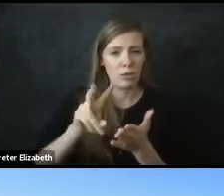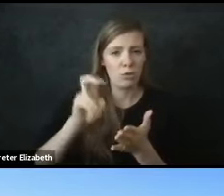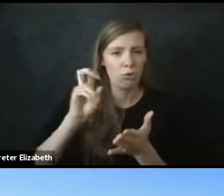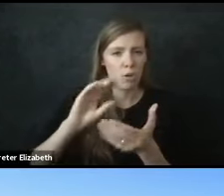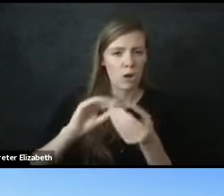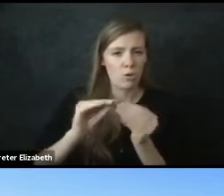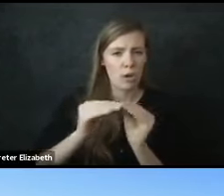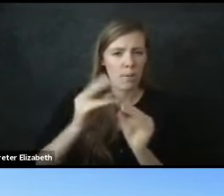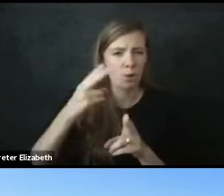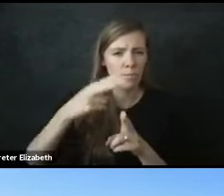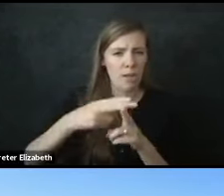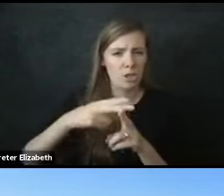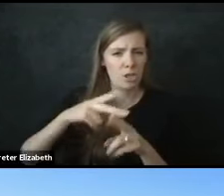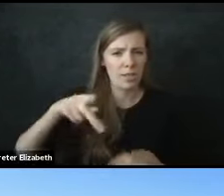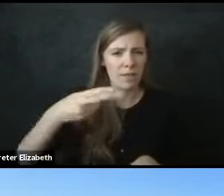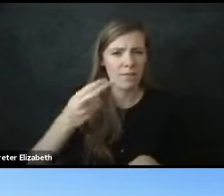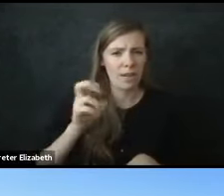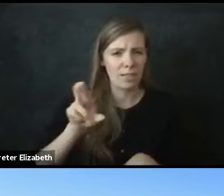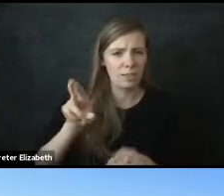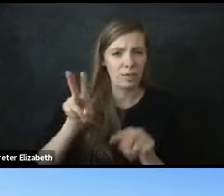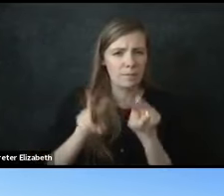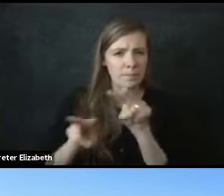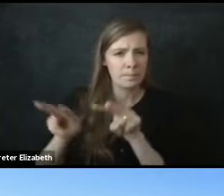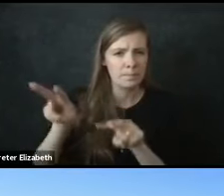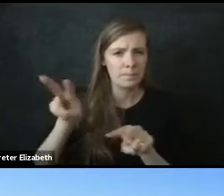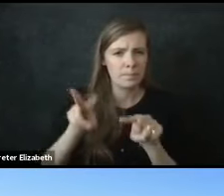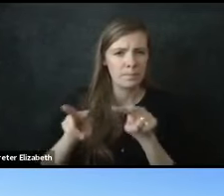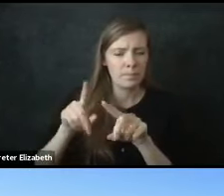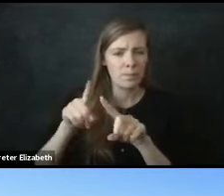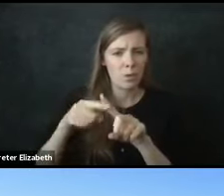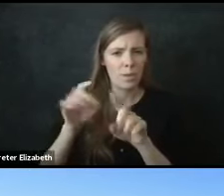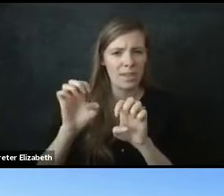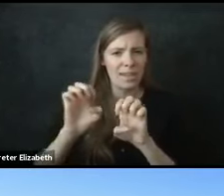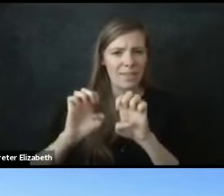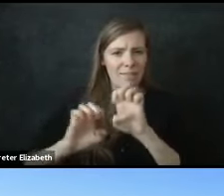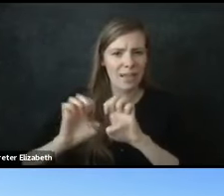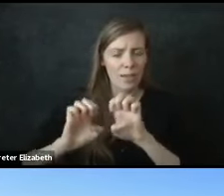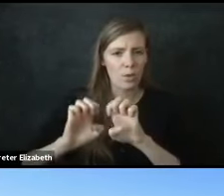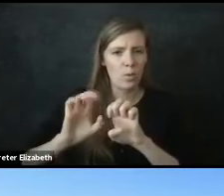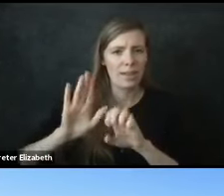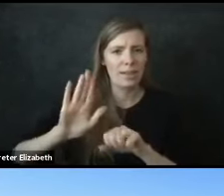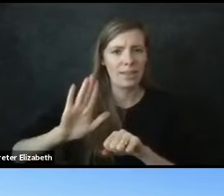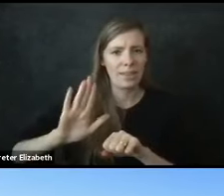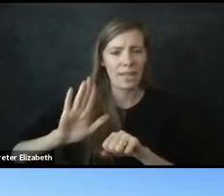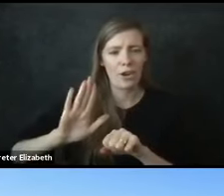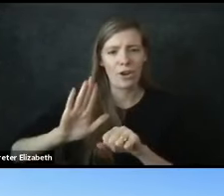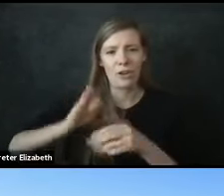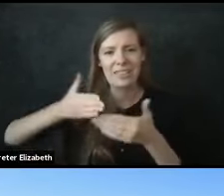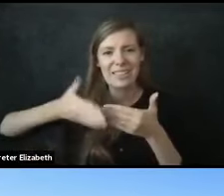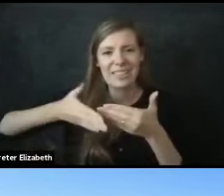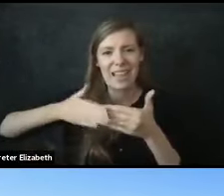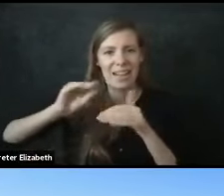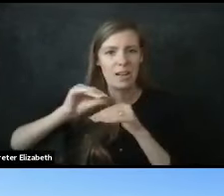Pfizer took a look at when they evaluated the side effects or the impacts.